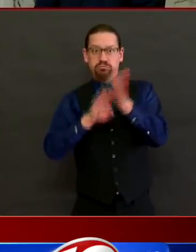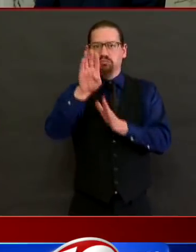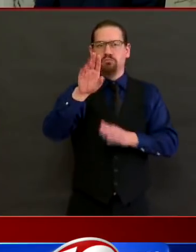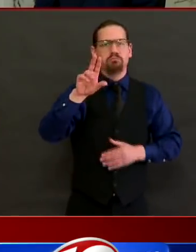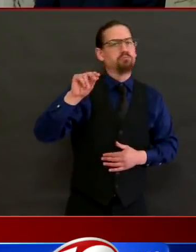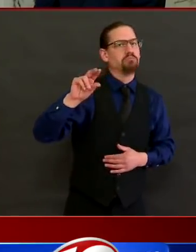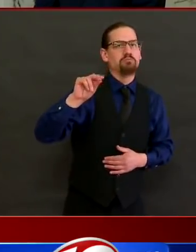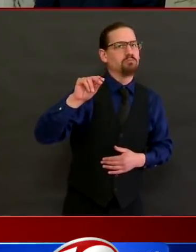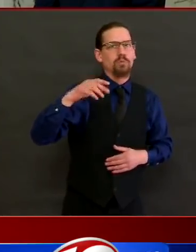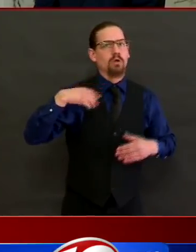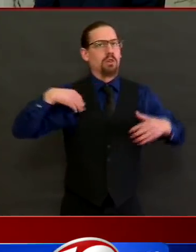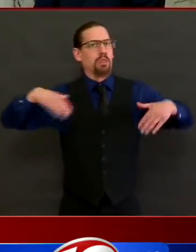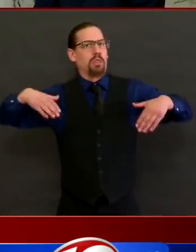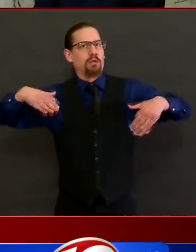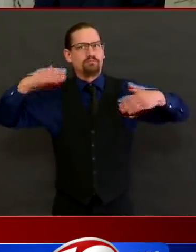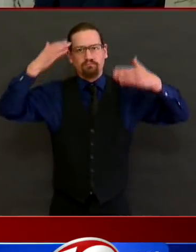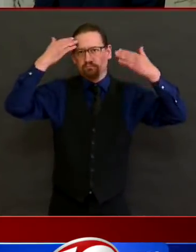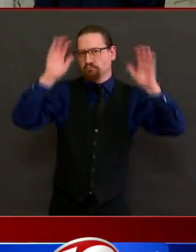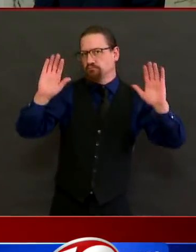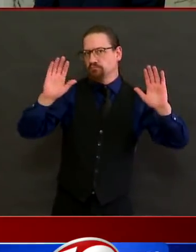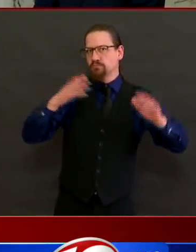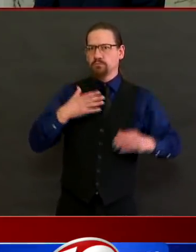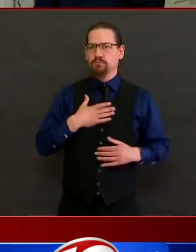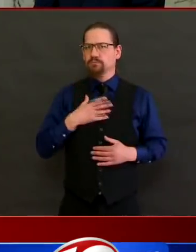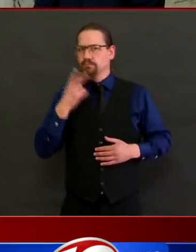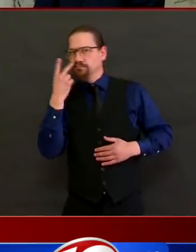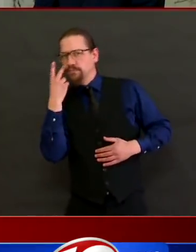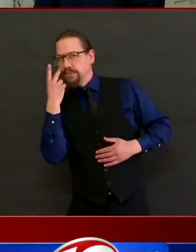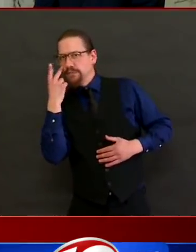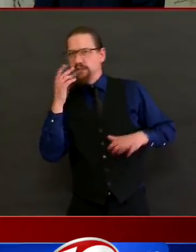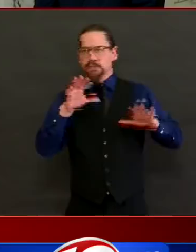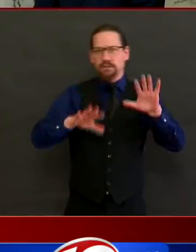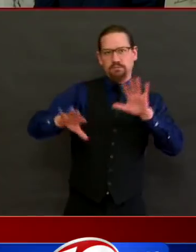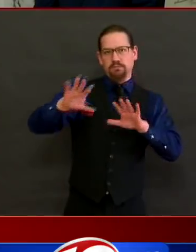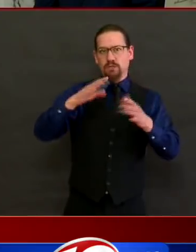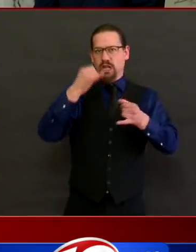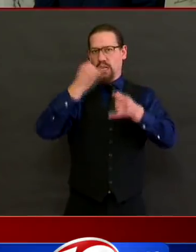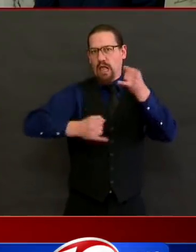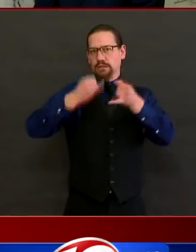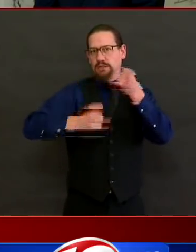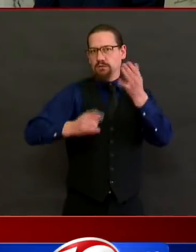ON MAY 3 OR MAY -- APRIL 27.